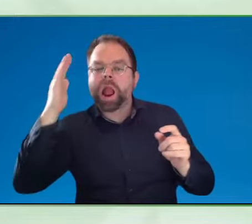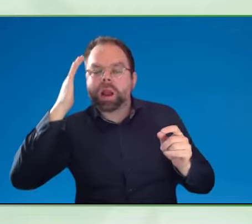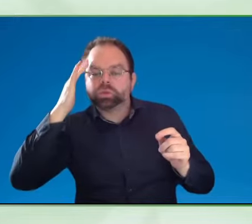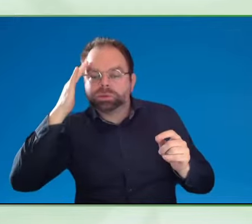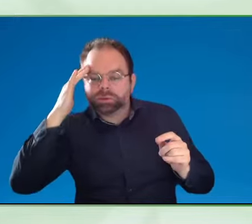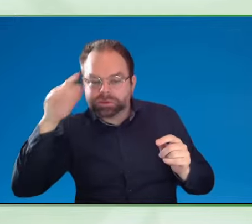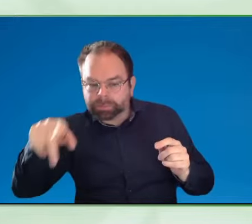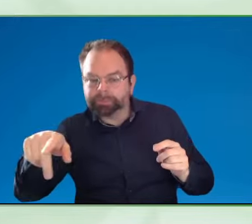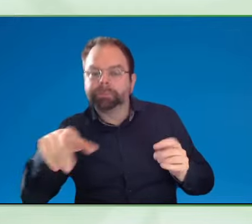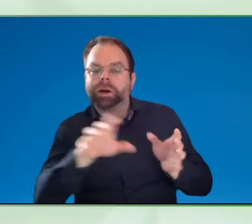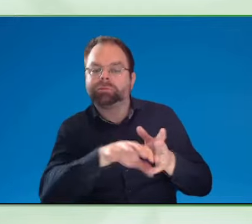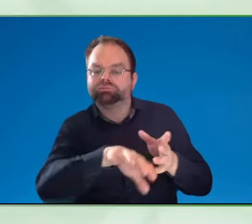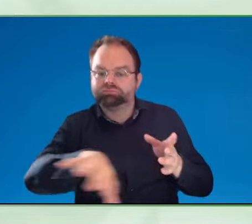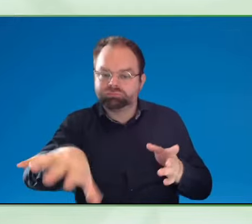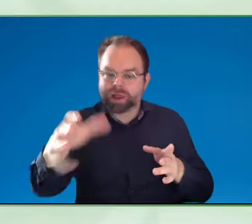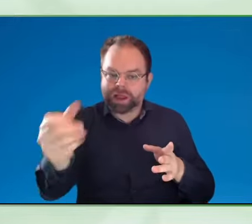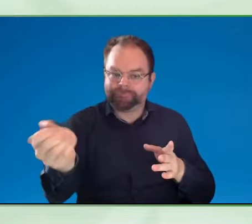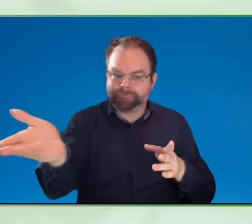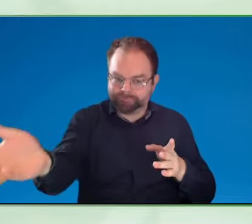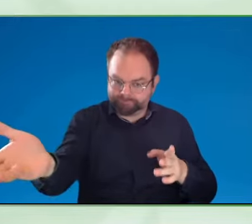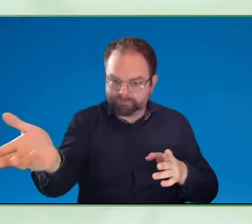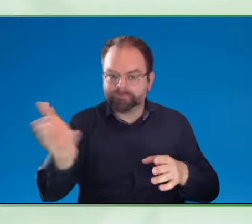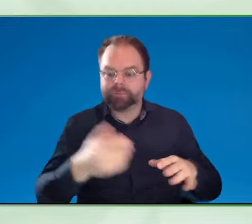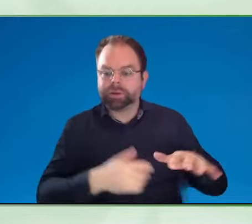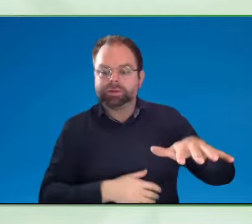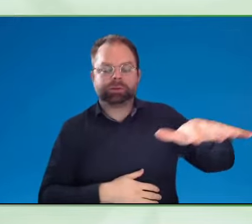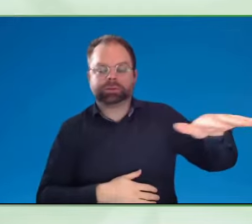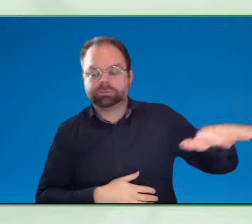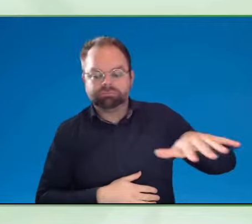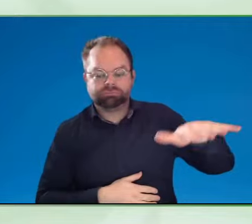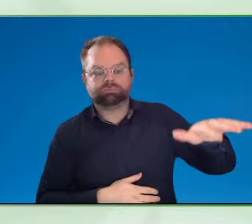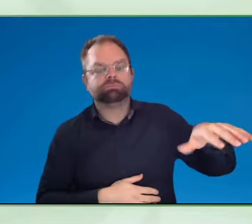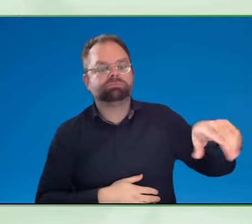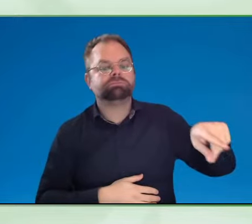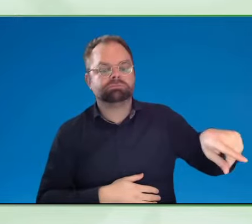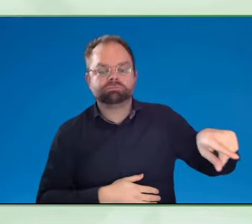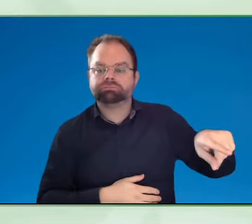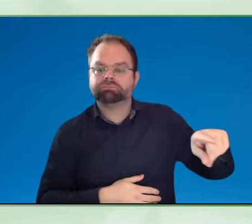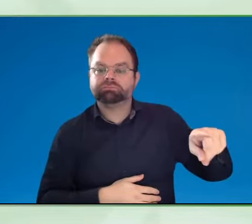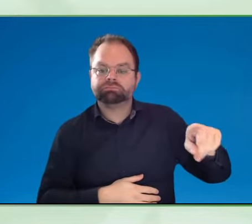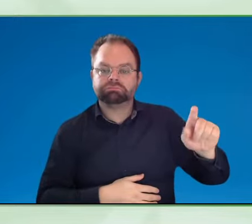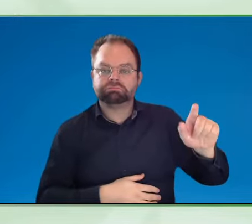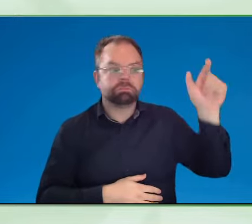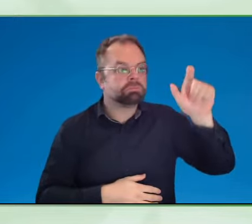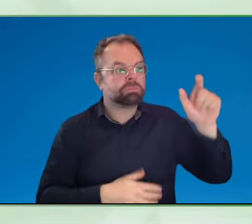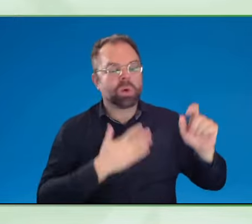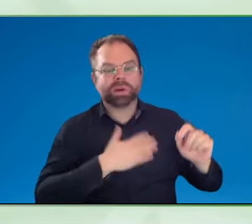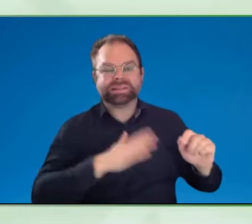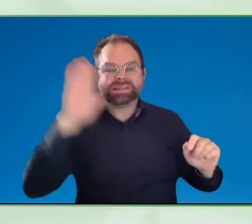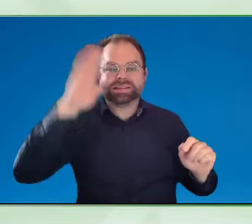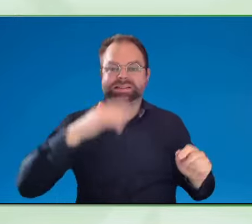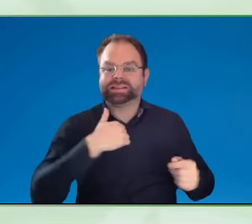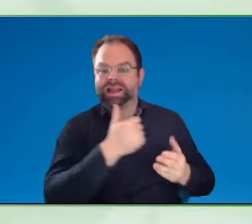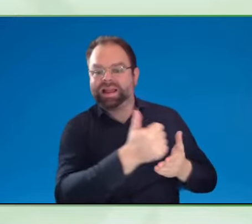we need to reach out to those people who did not think about coming to visit a library